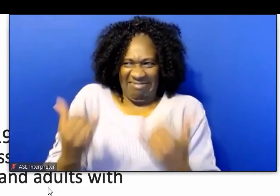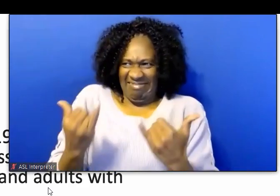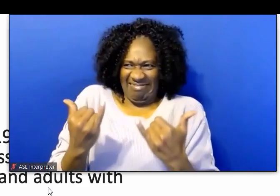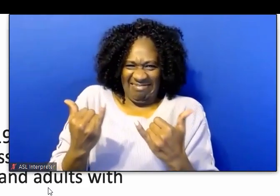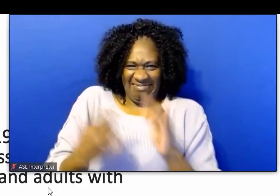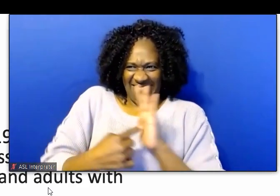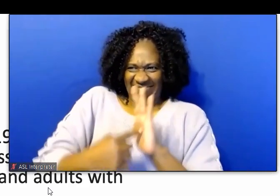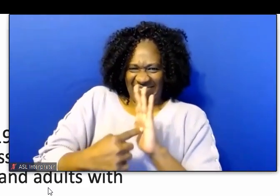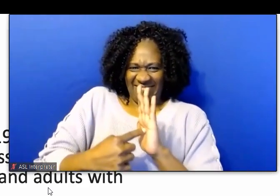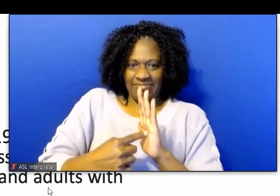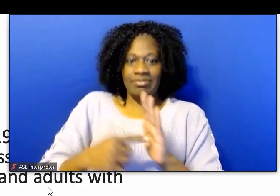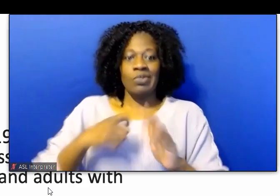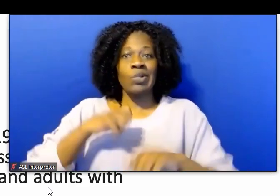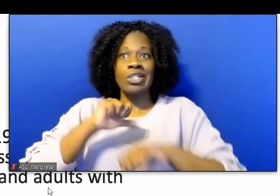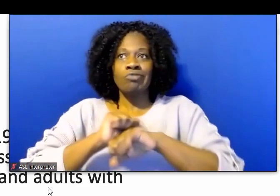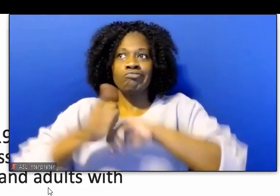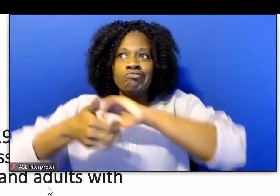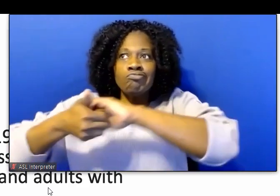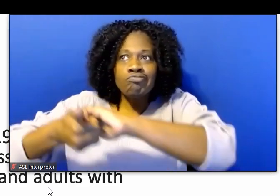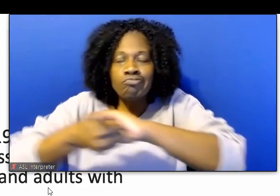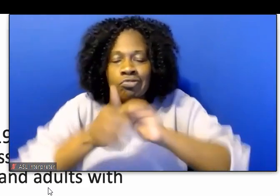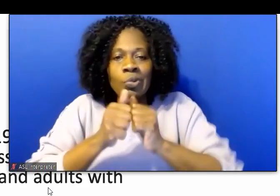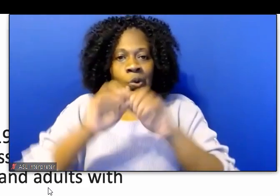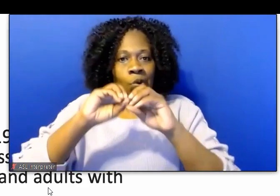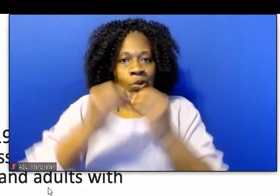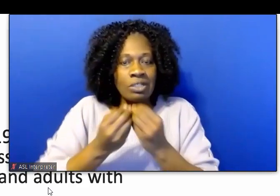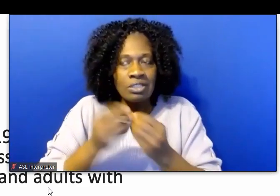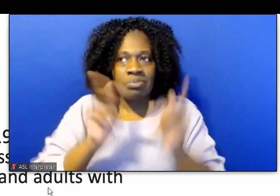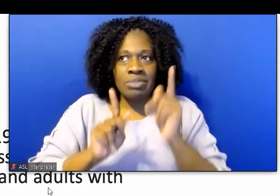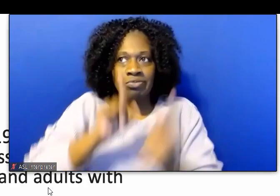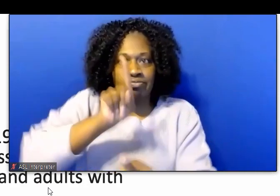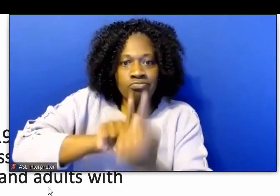We also work with organizations and individuals individually if you have a need.